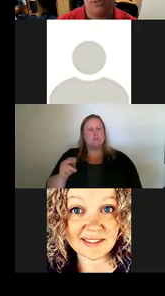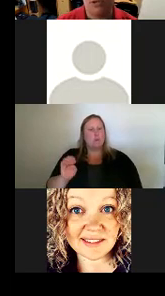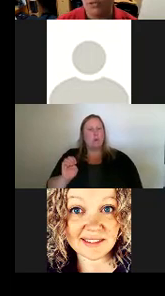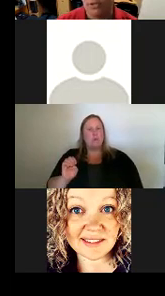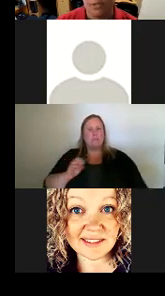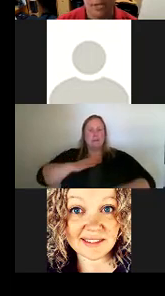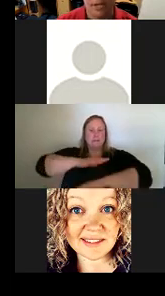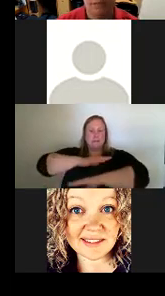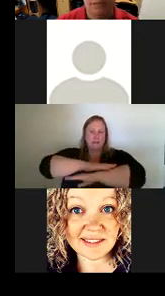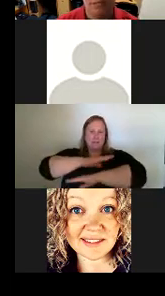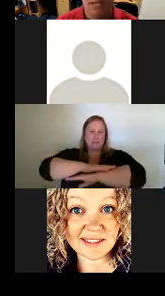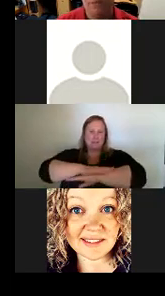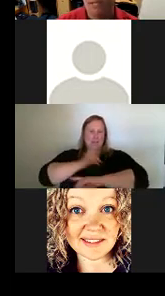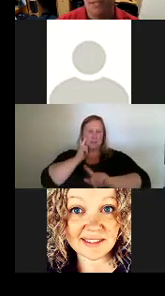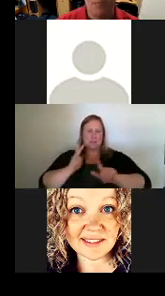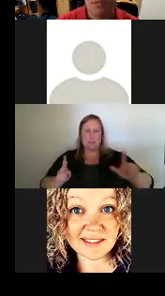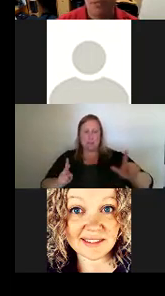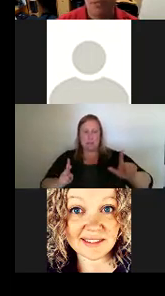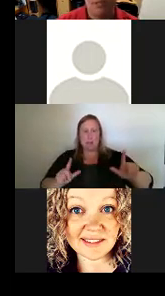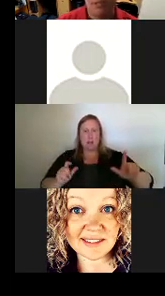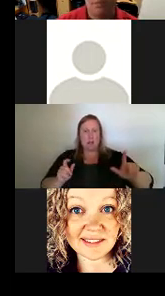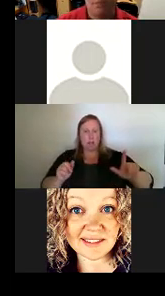LAUNCHER ON THE LEFT, THE DESKTOP WHICH IS A BLANK --